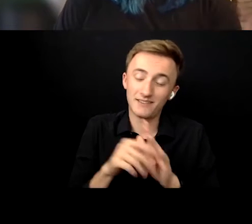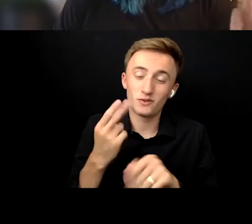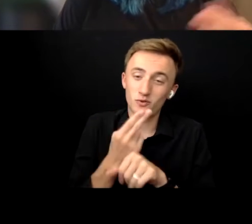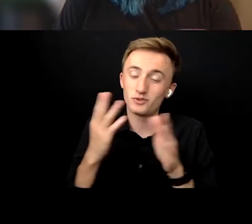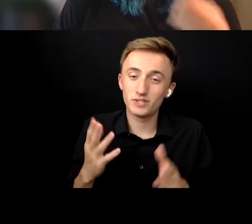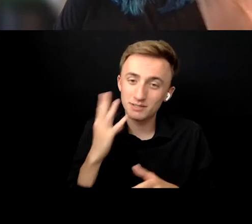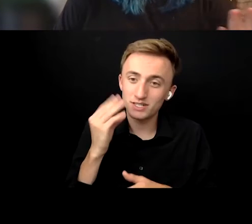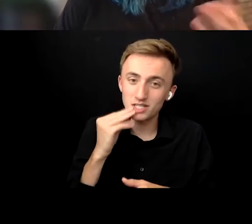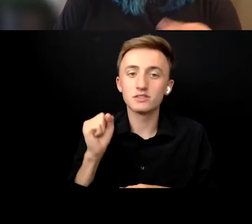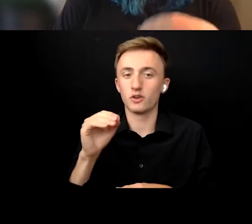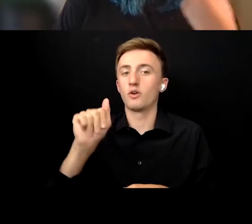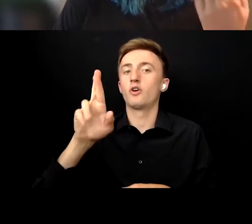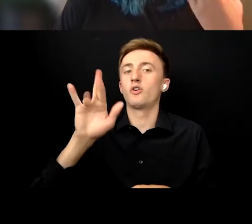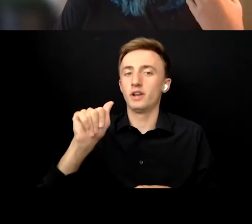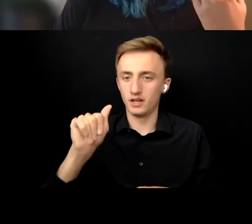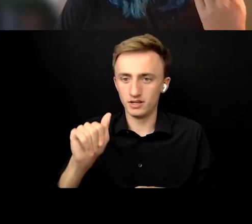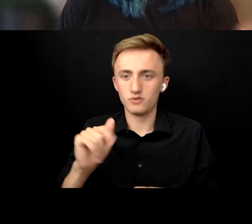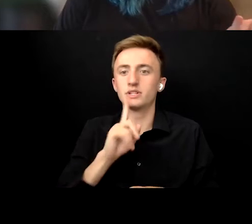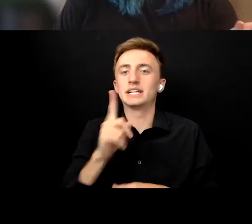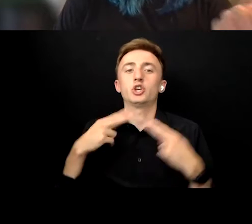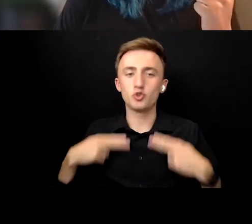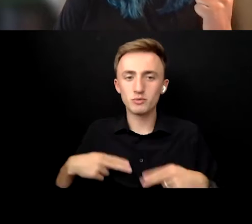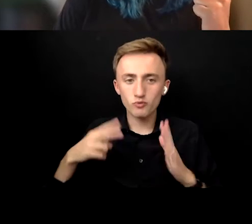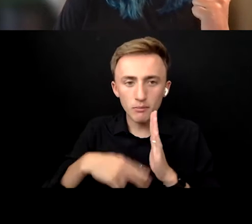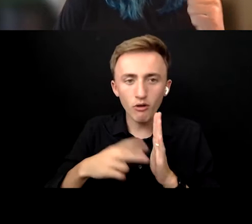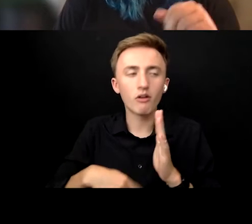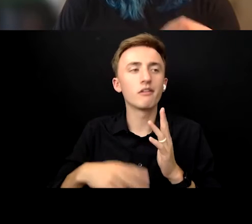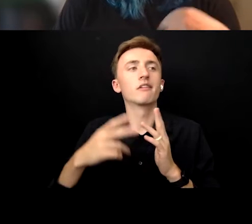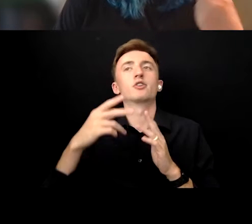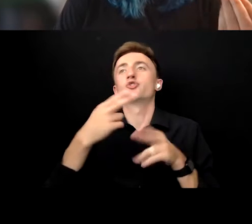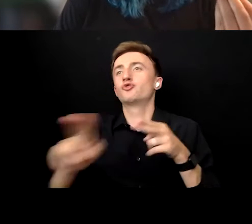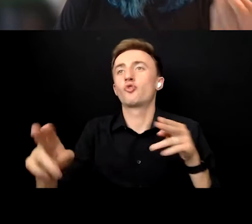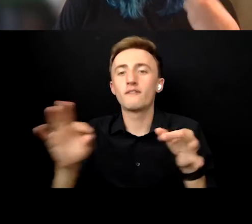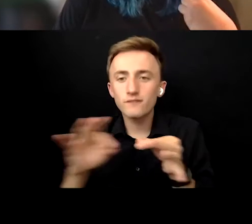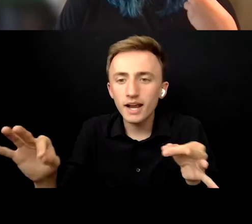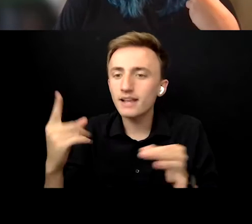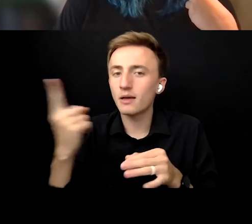string. It is human readable. It is a short phrase that you put in there, aria-labelledby is an ID